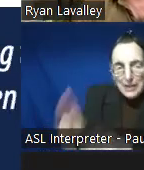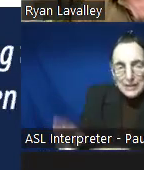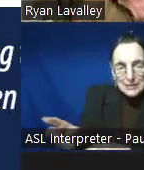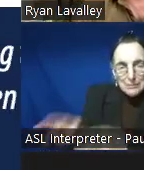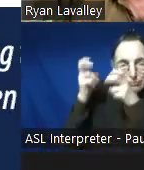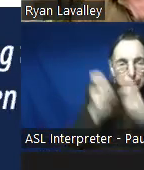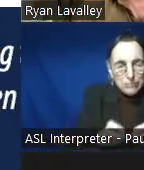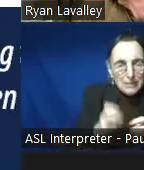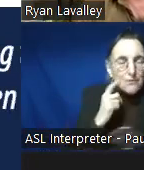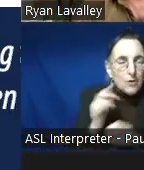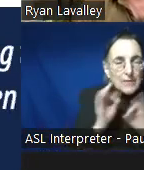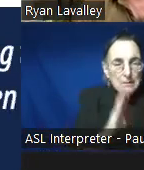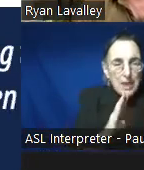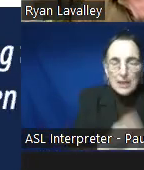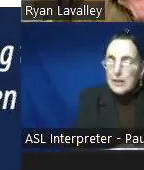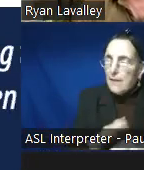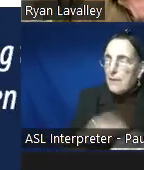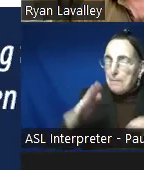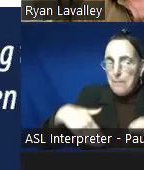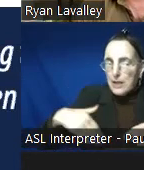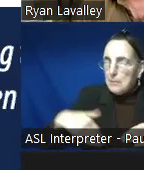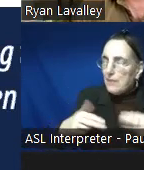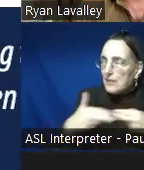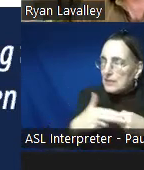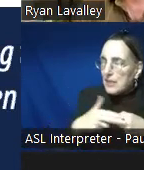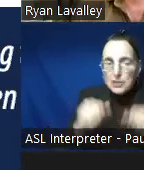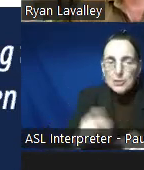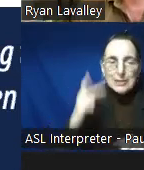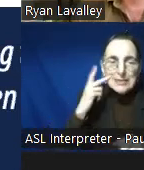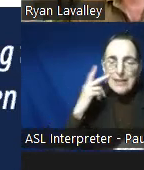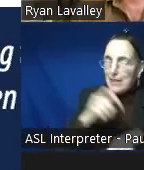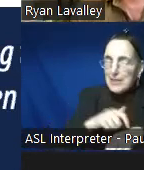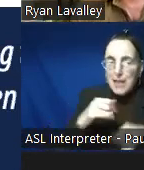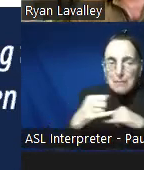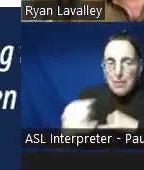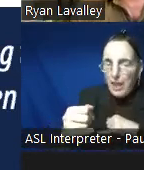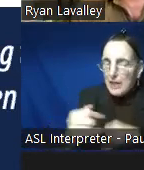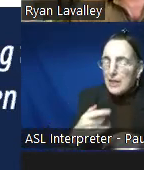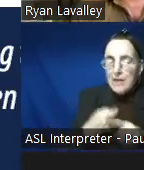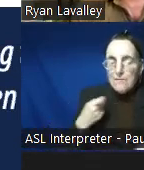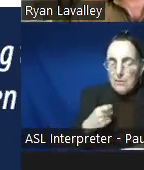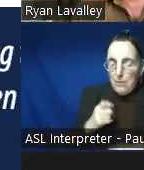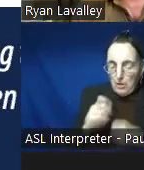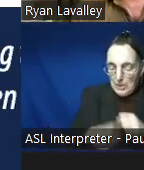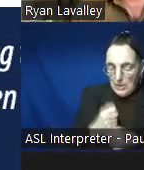of this slide you can see this timeline that have pulled out and hear from our 2023 evaluation as an